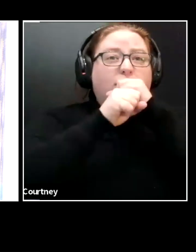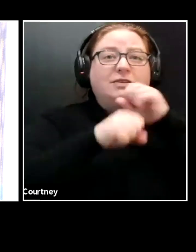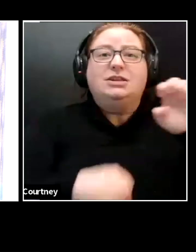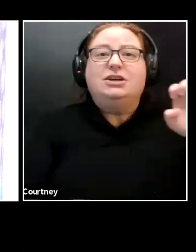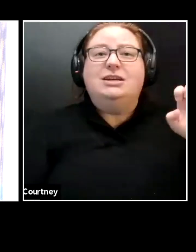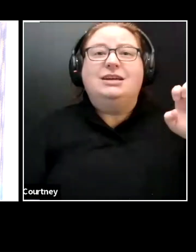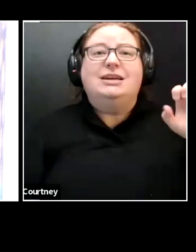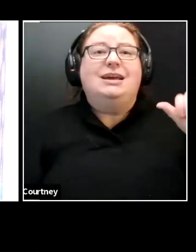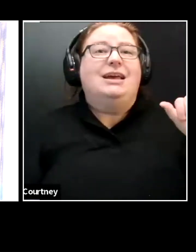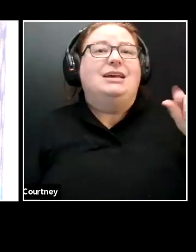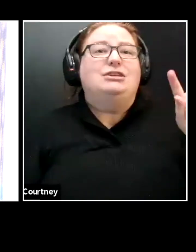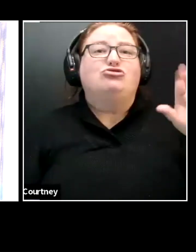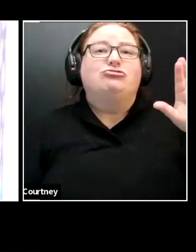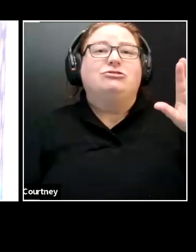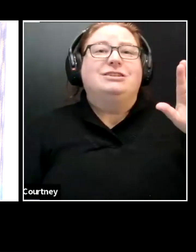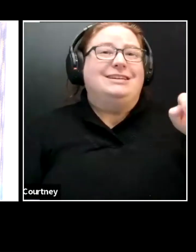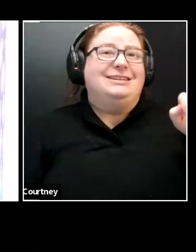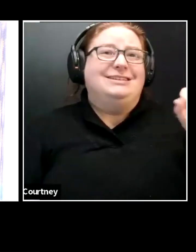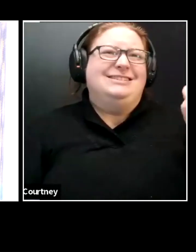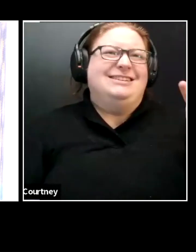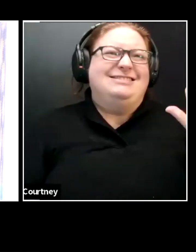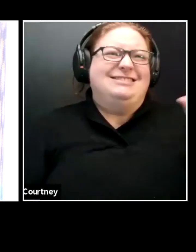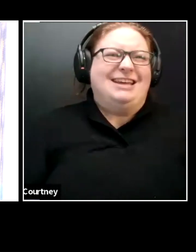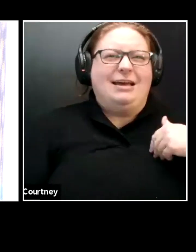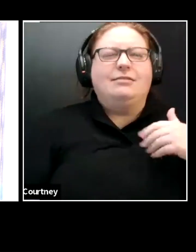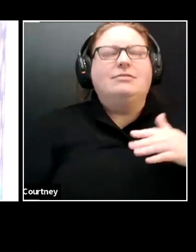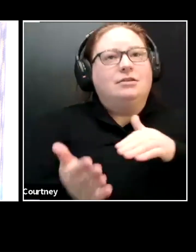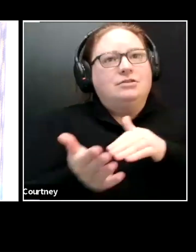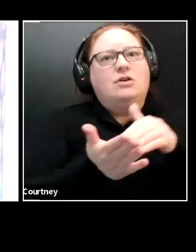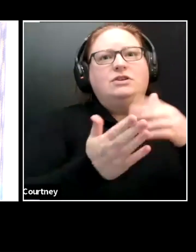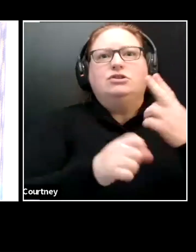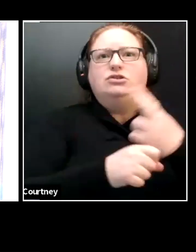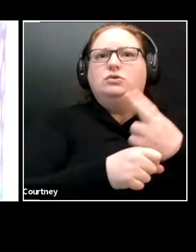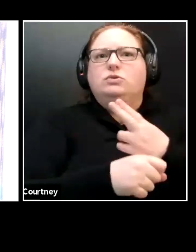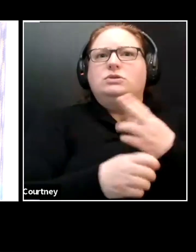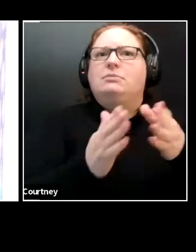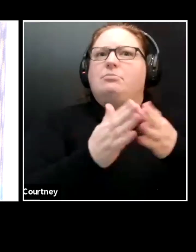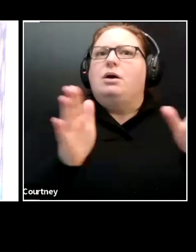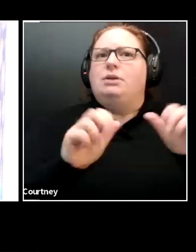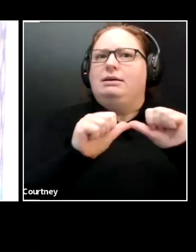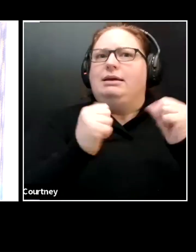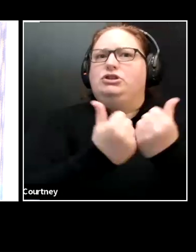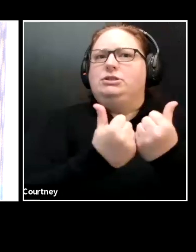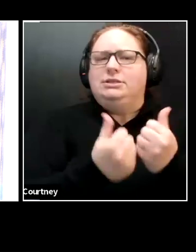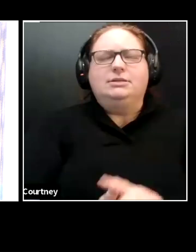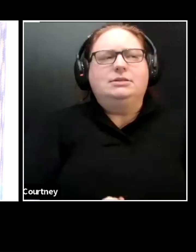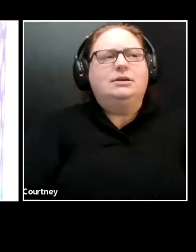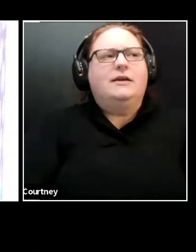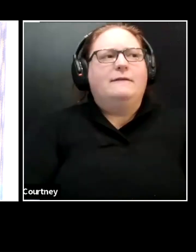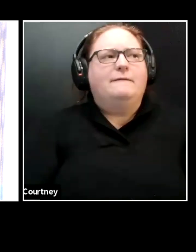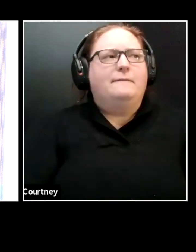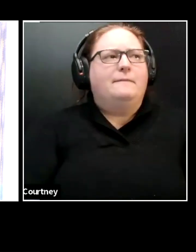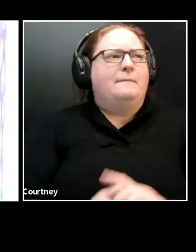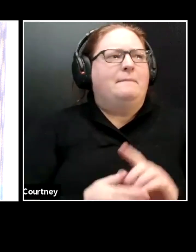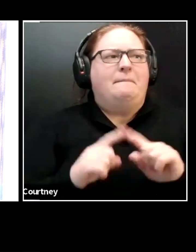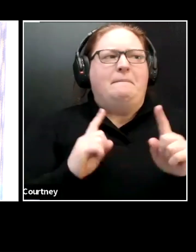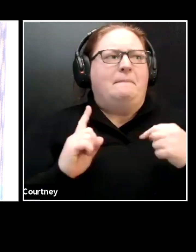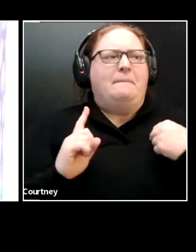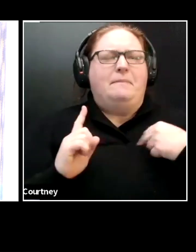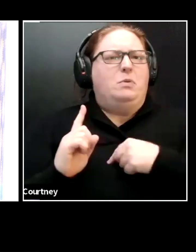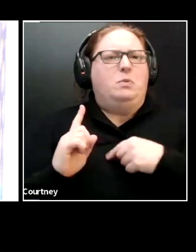uh very commonly used at public agencies. Um but uh we don't want to uh take hours to set